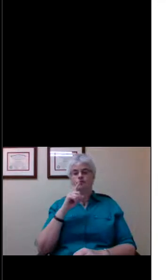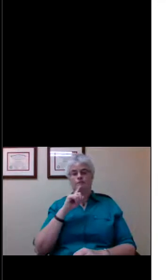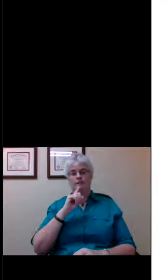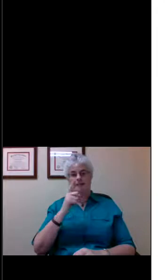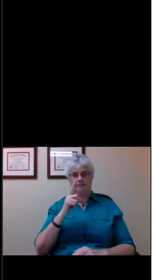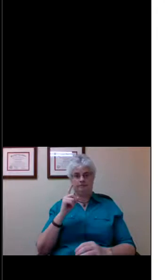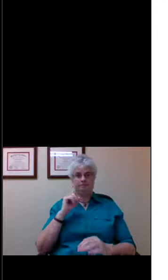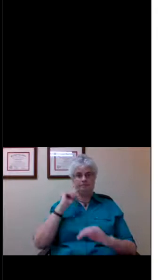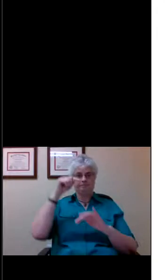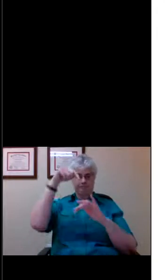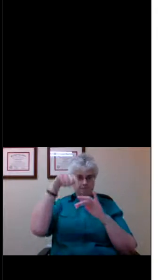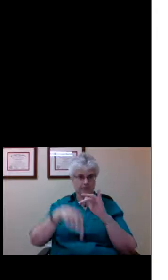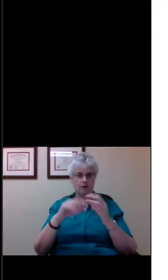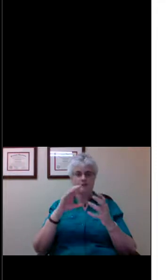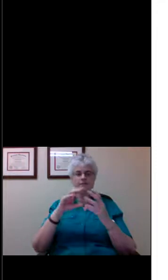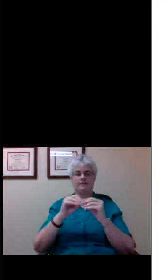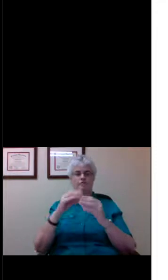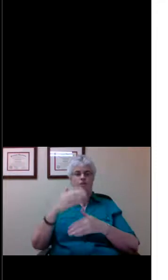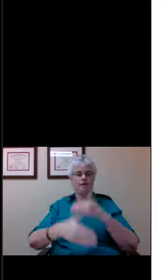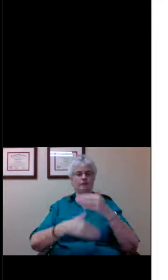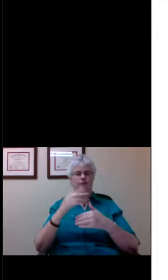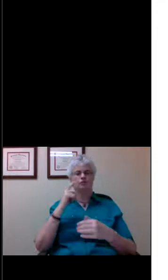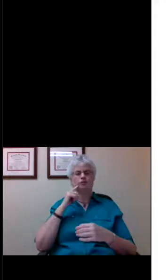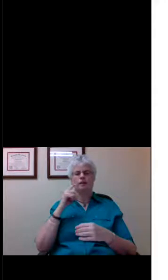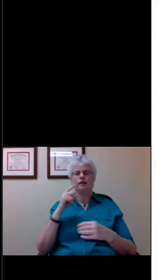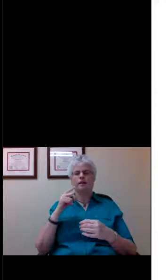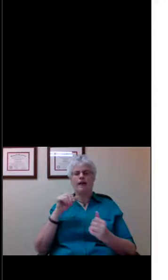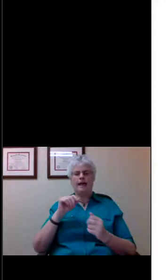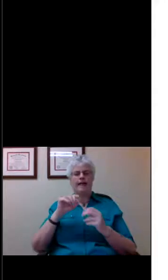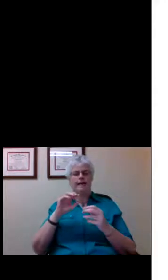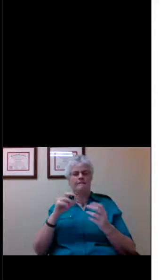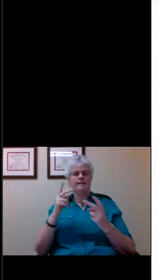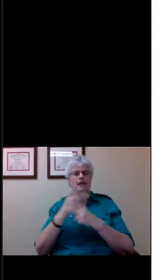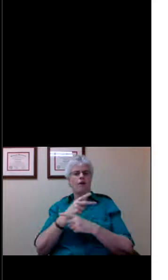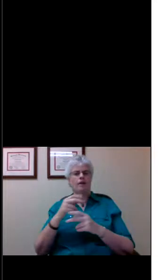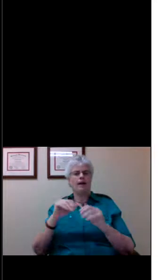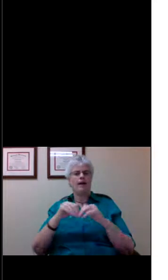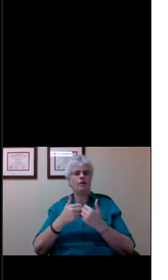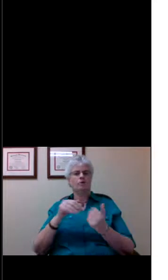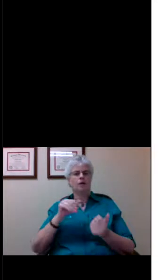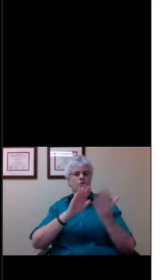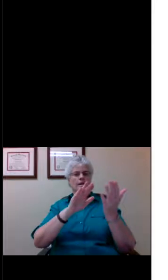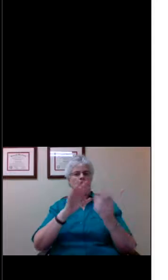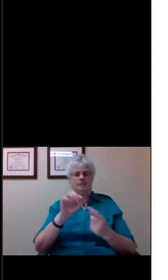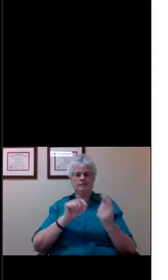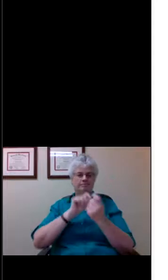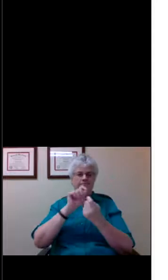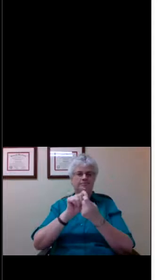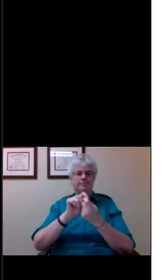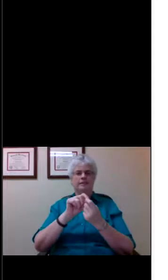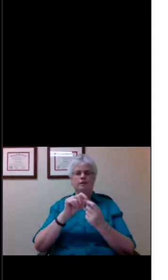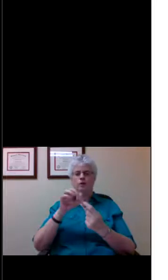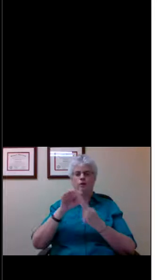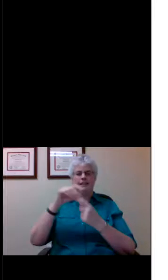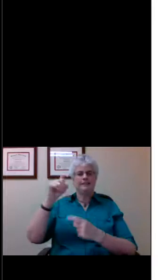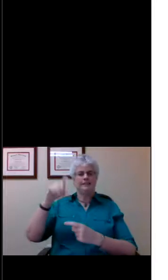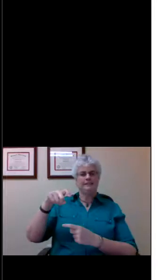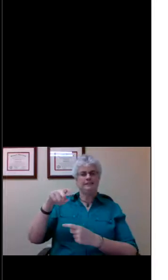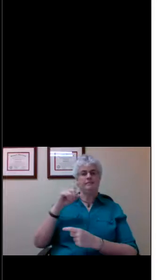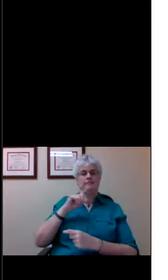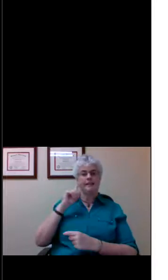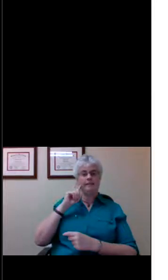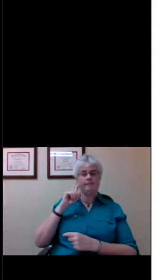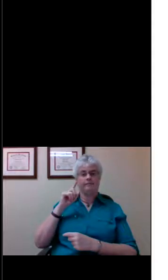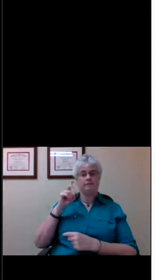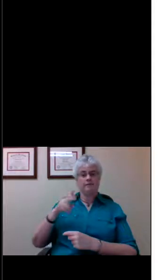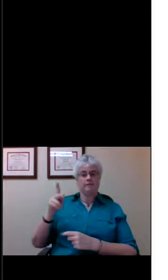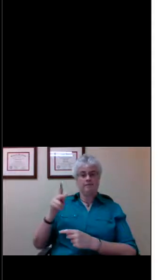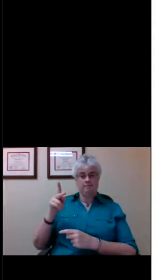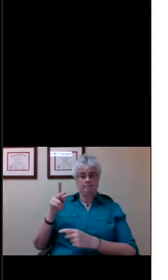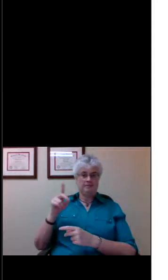initiative. And it's an intensive process on how we can address special, particular,